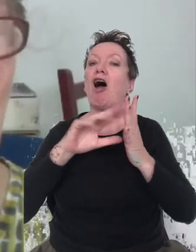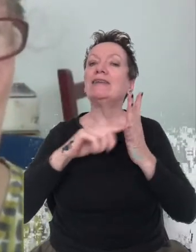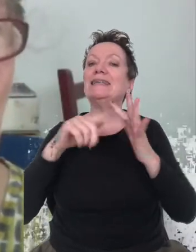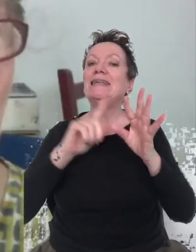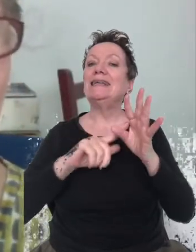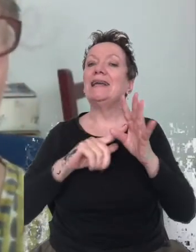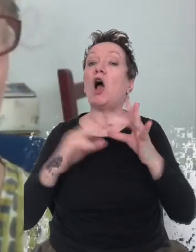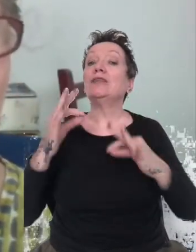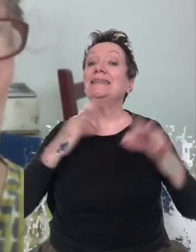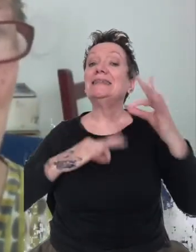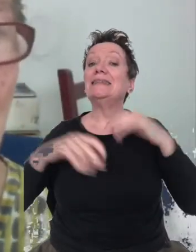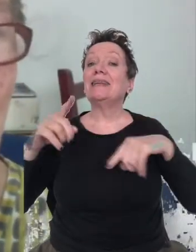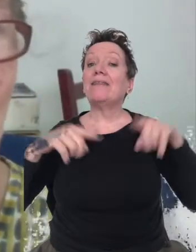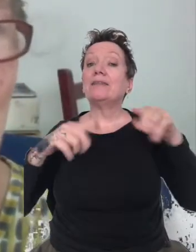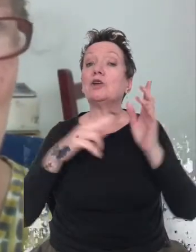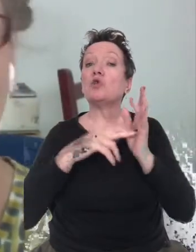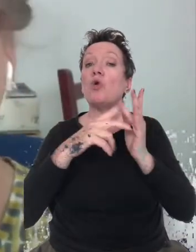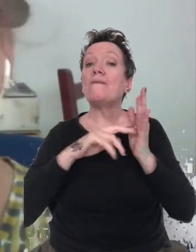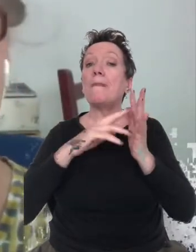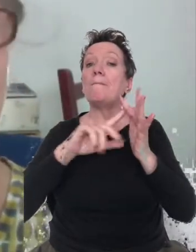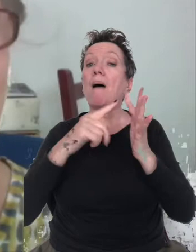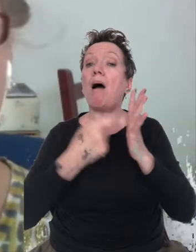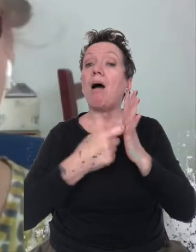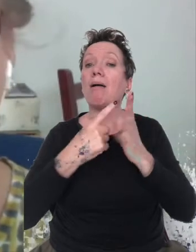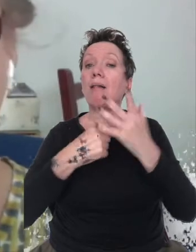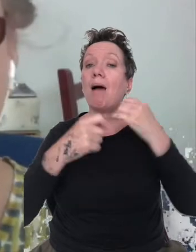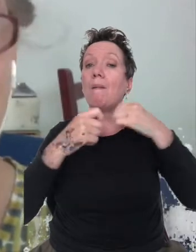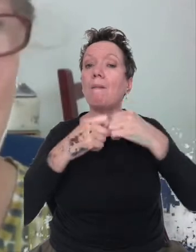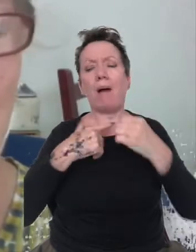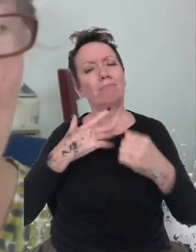November club and it was, um, it was great to be involved with this.